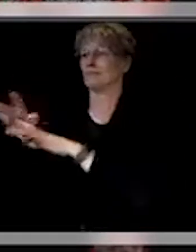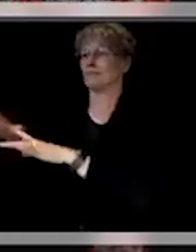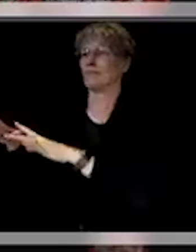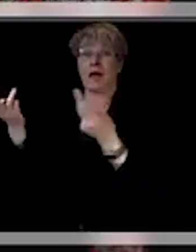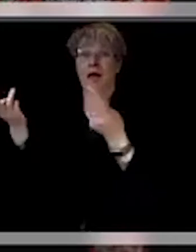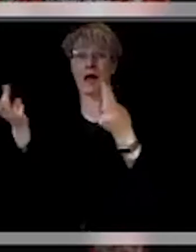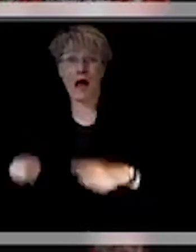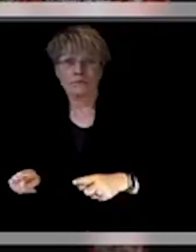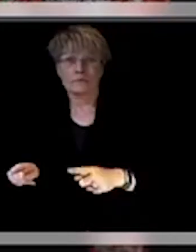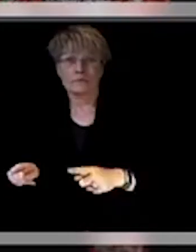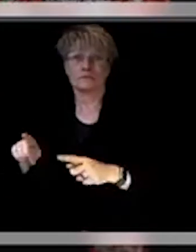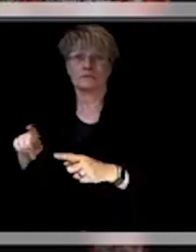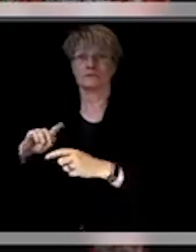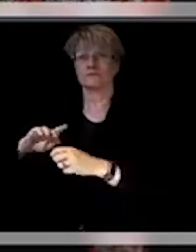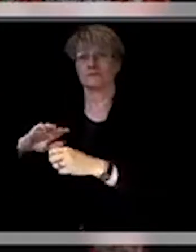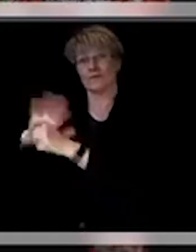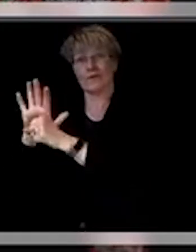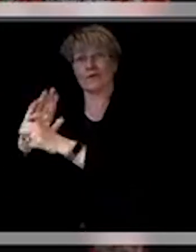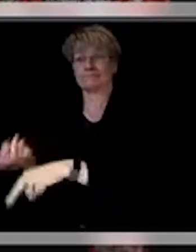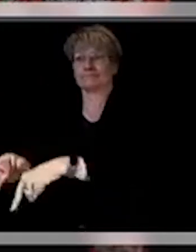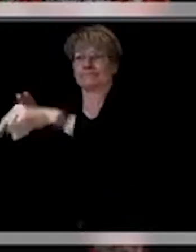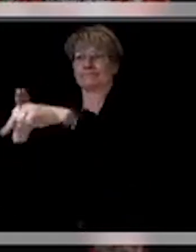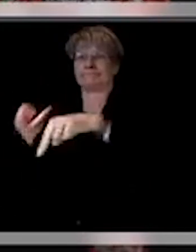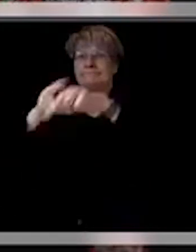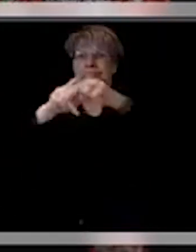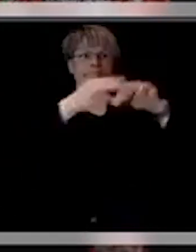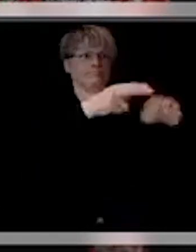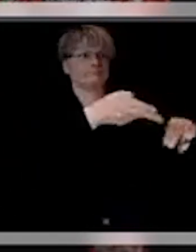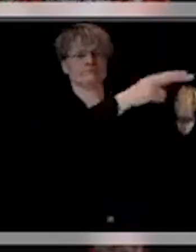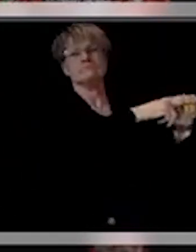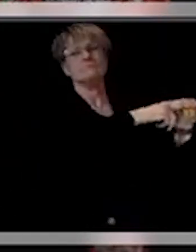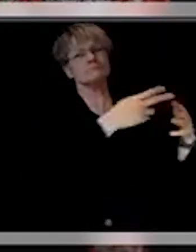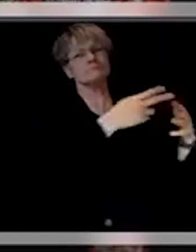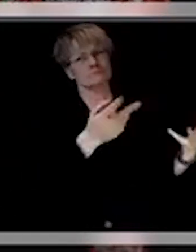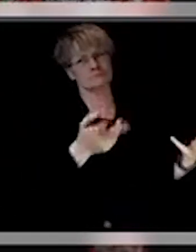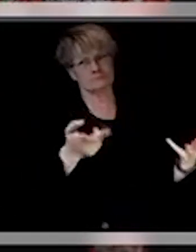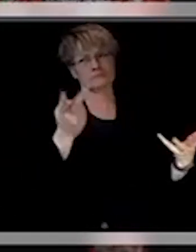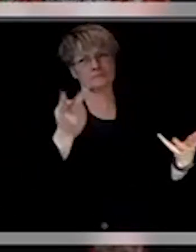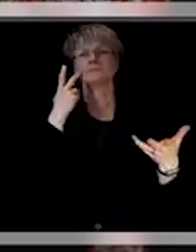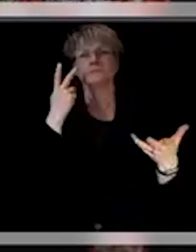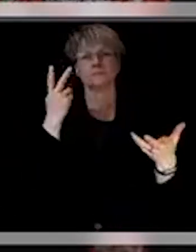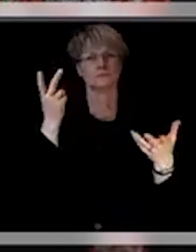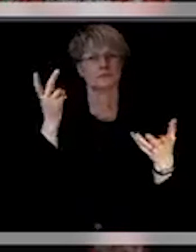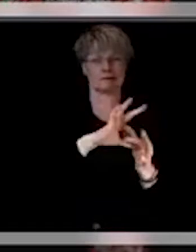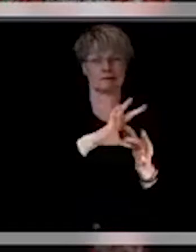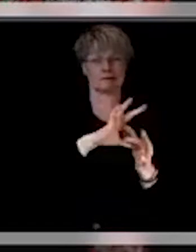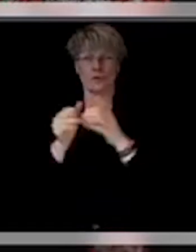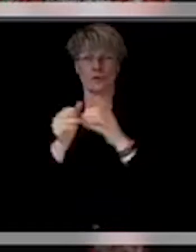transmission in these smaller gatherings in homes and so forth. So, if you have a need